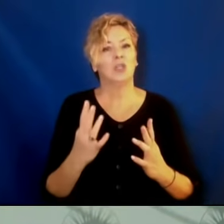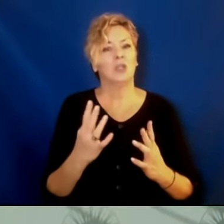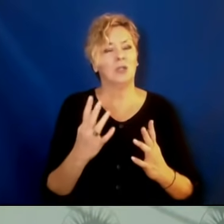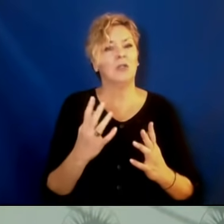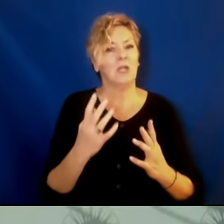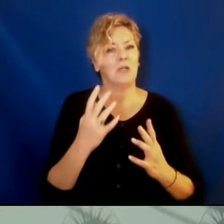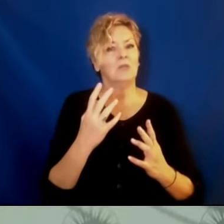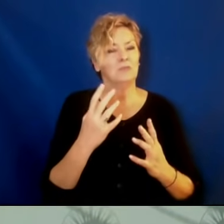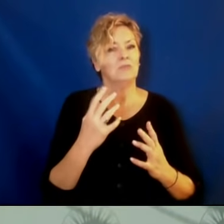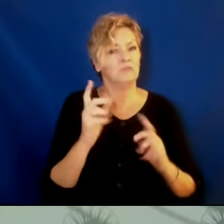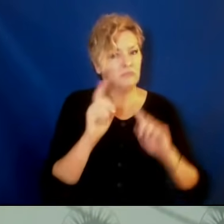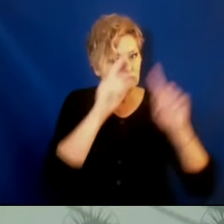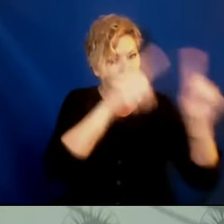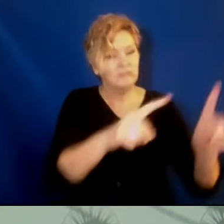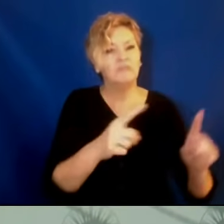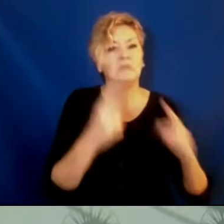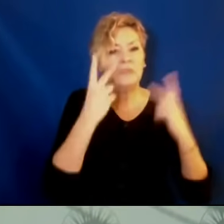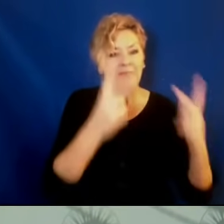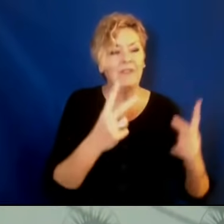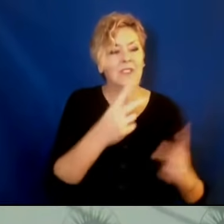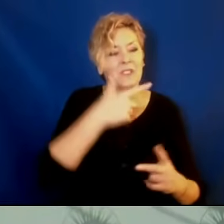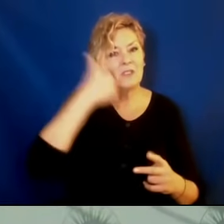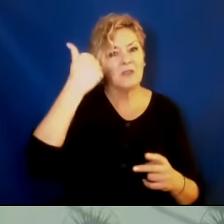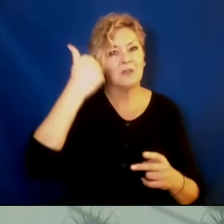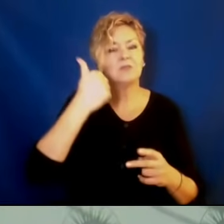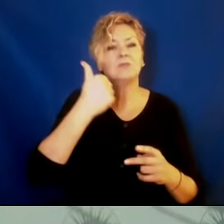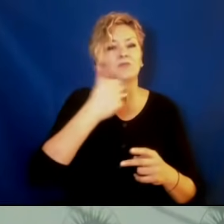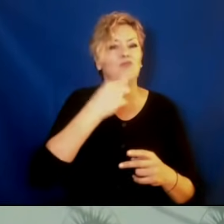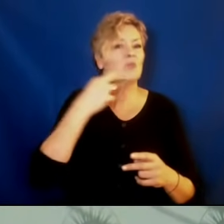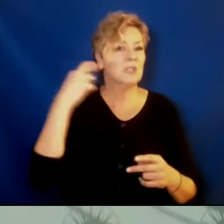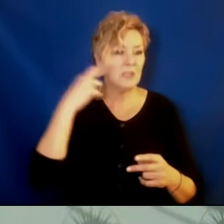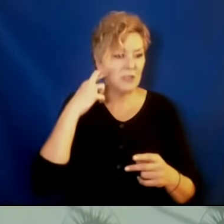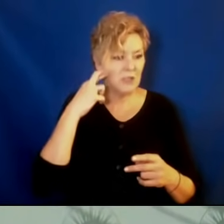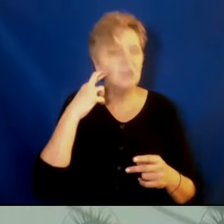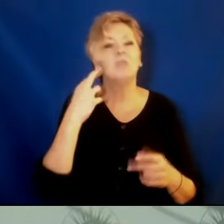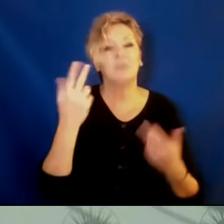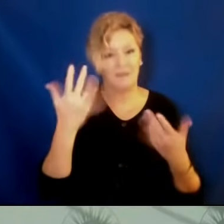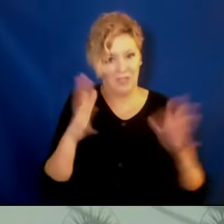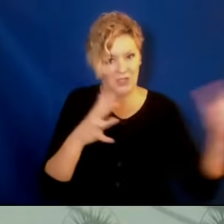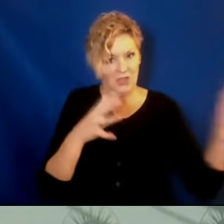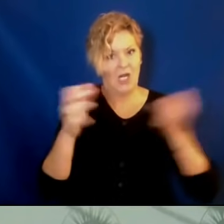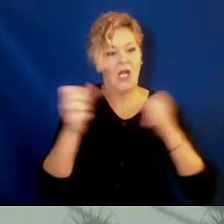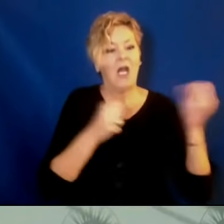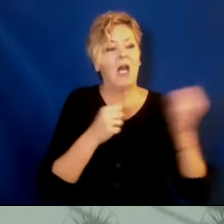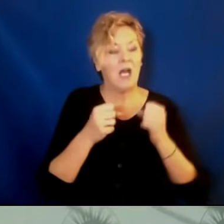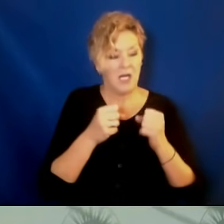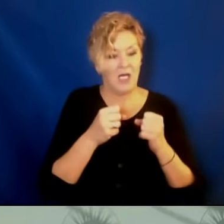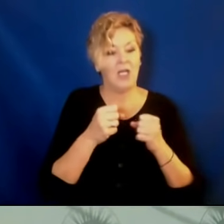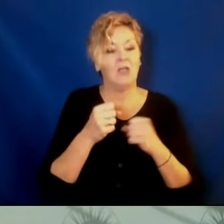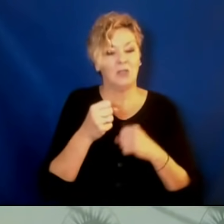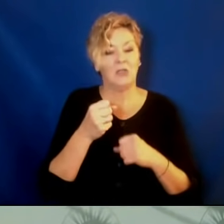On September 9, 2020 the government announced the hiring of 7000 individuals in the health system across three major initiatives.